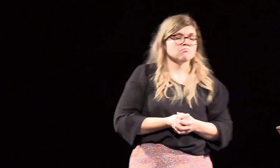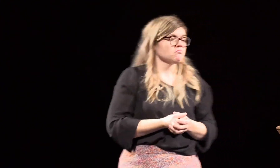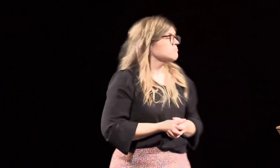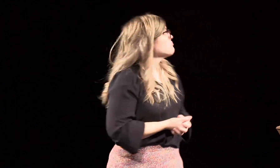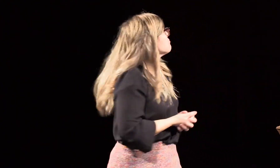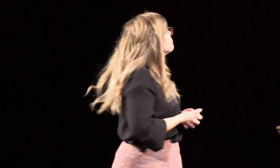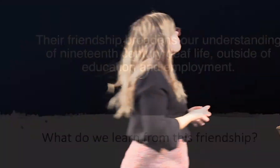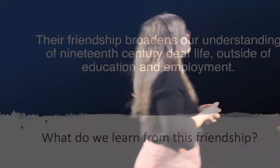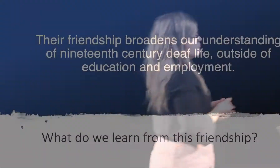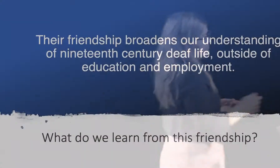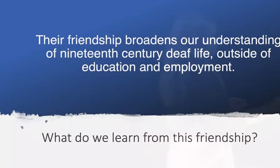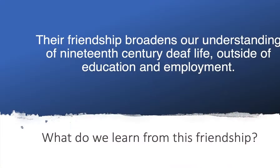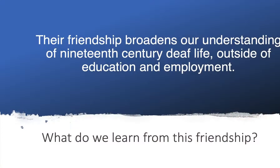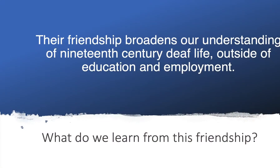back in the 19th century.